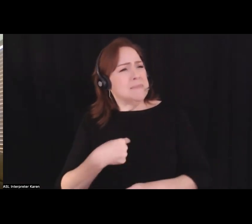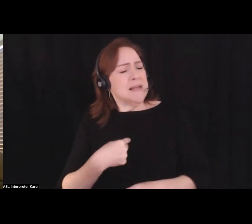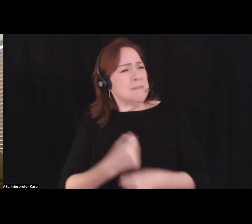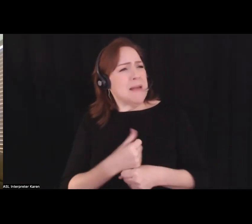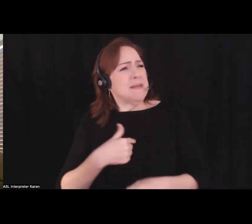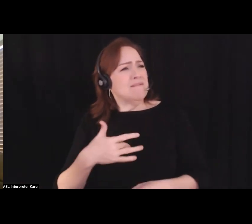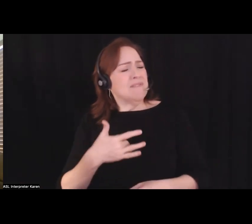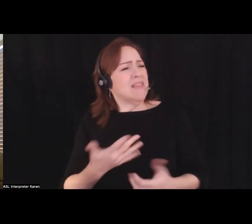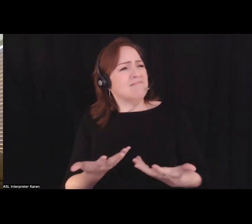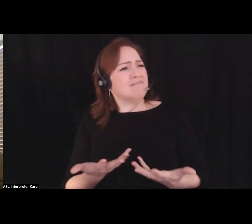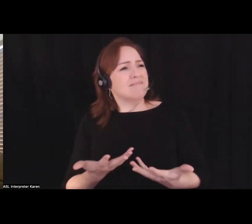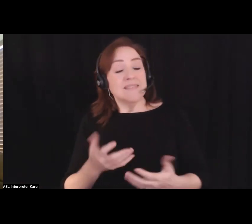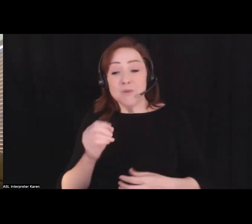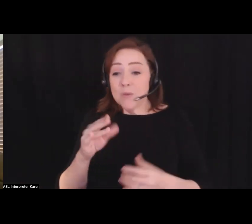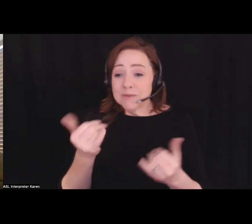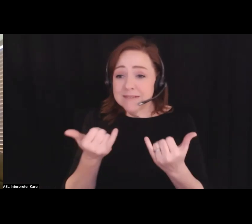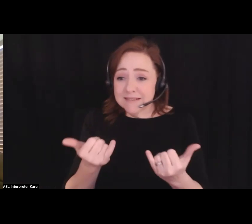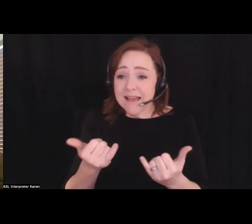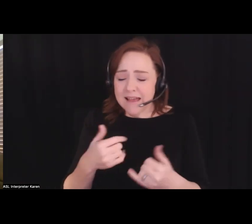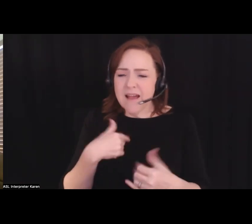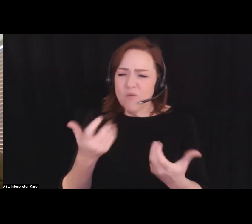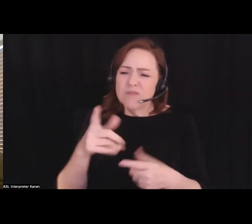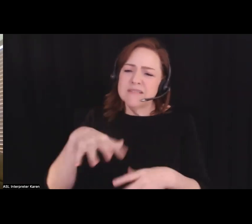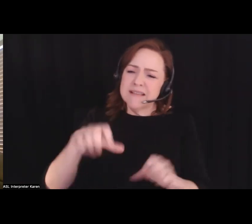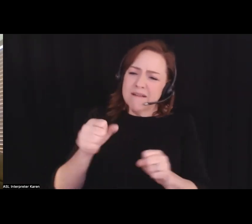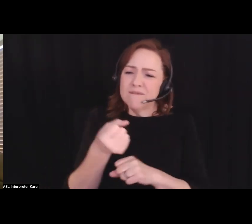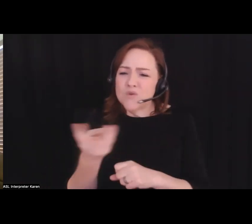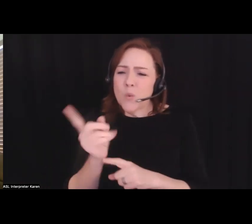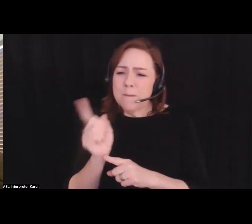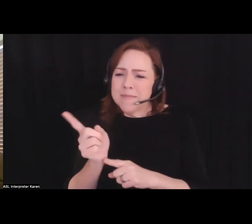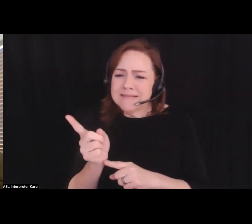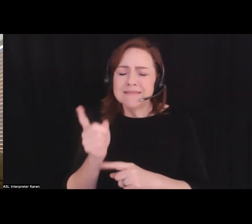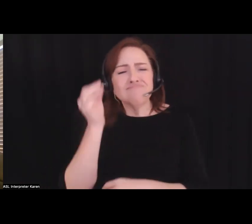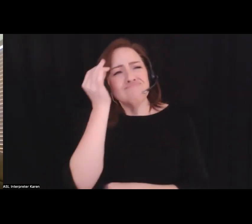during this presentation or afterwards or on your way home when you're driving to think about how